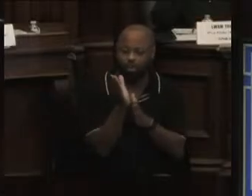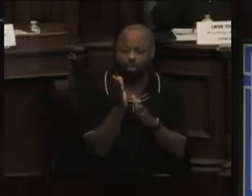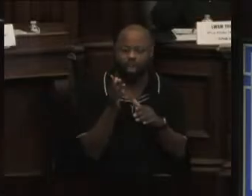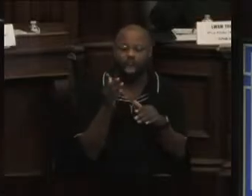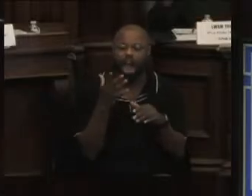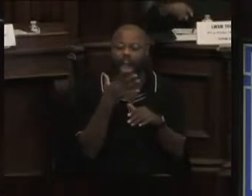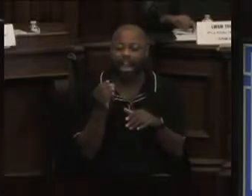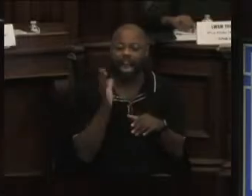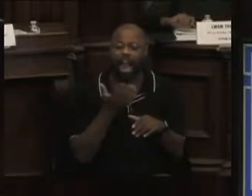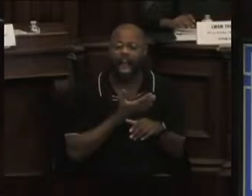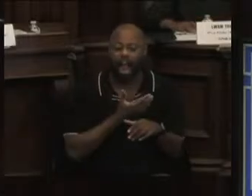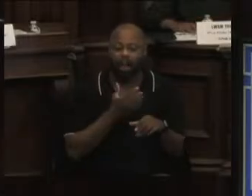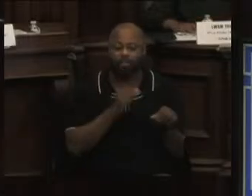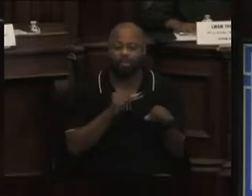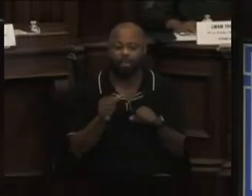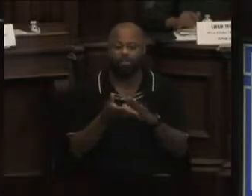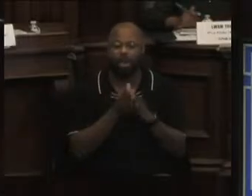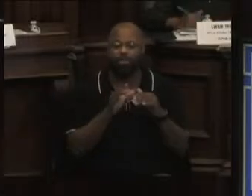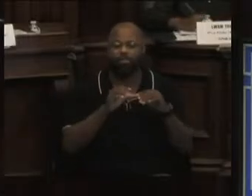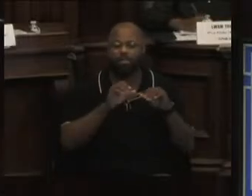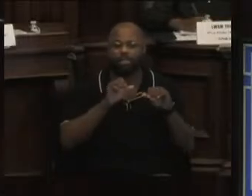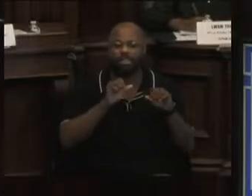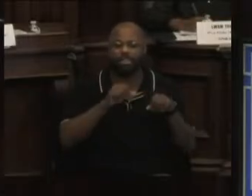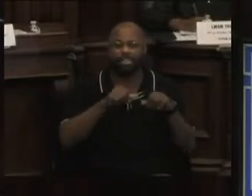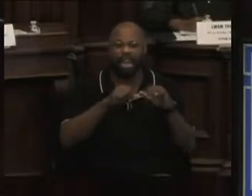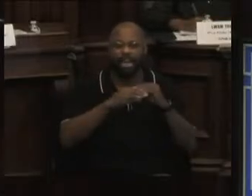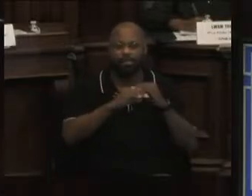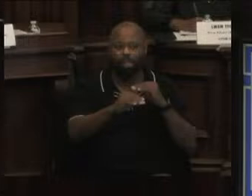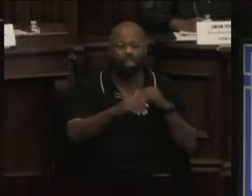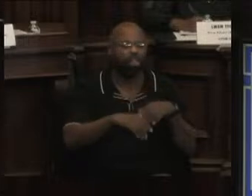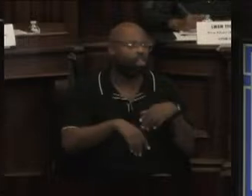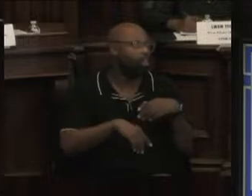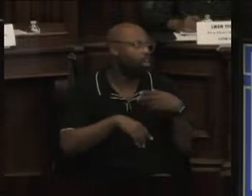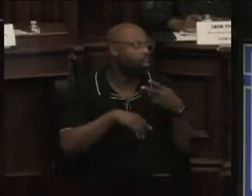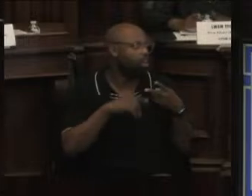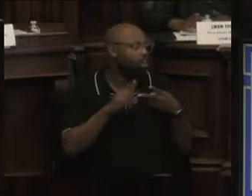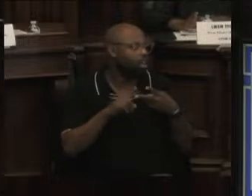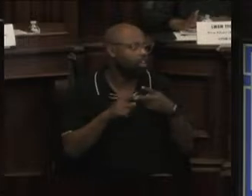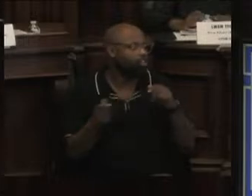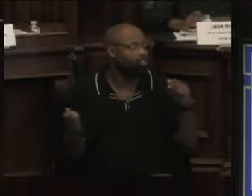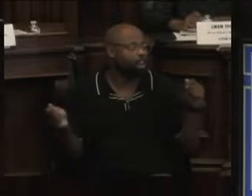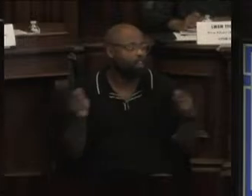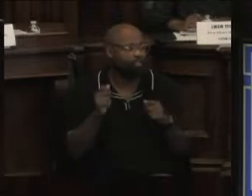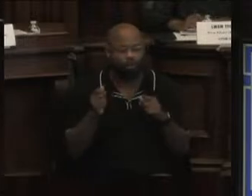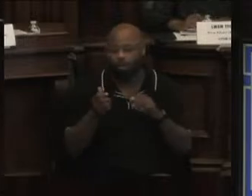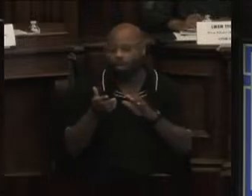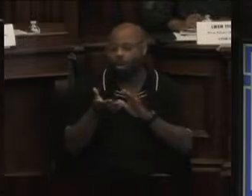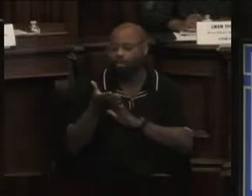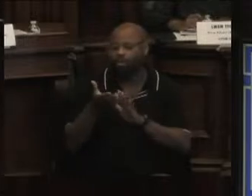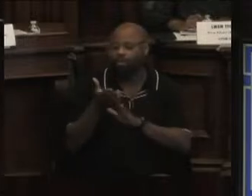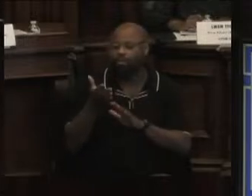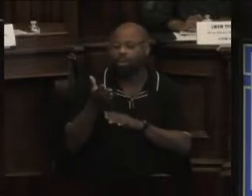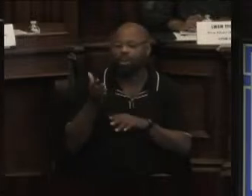structures, roles, deliverables, and our ability to be